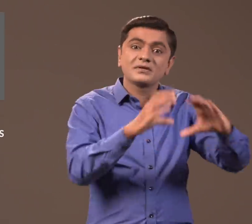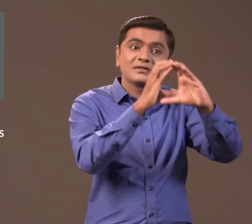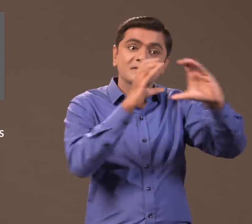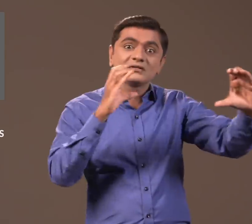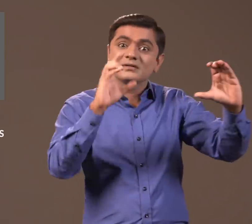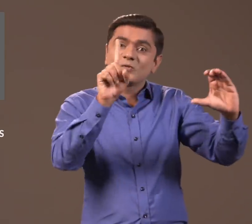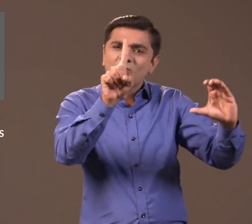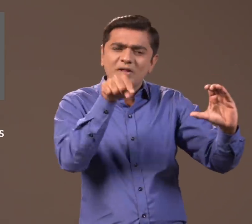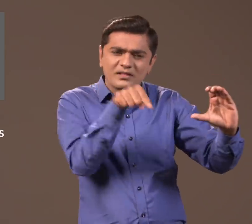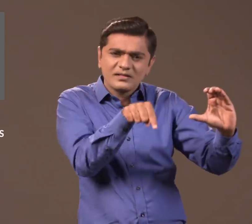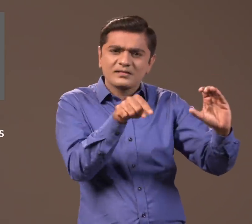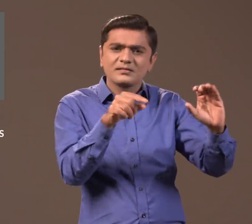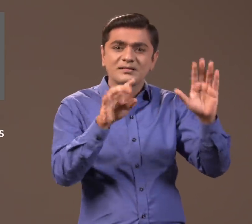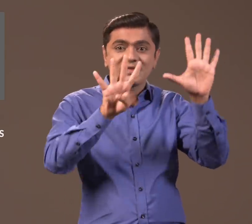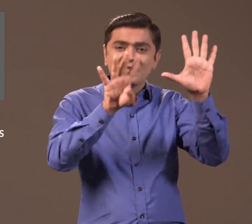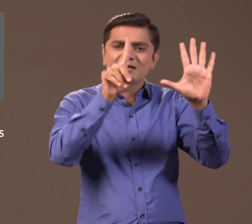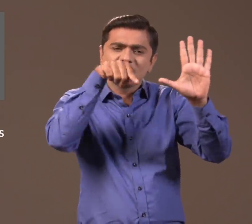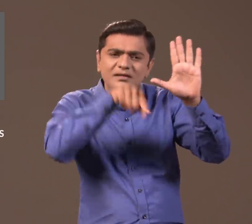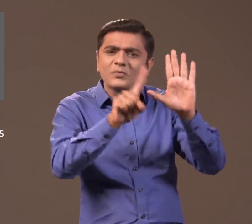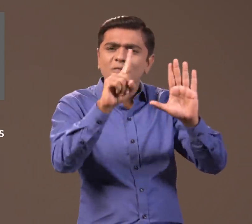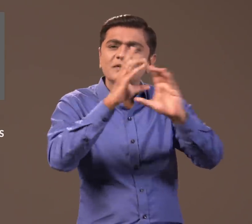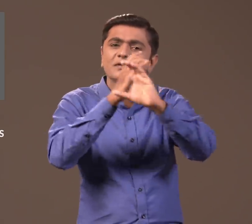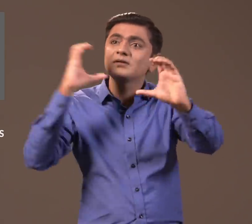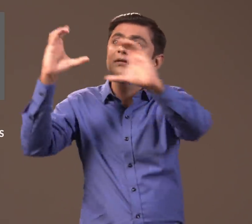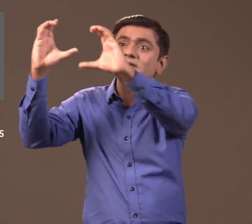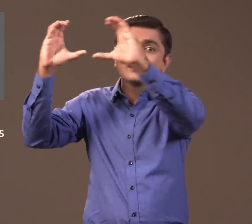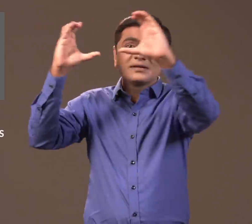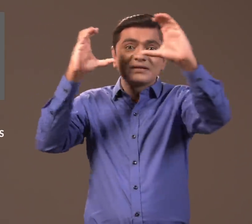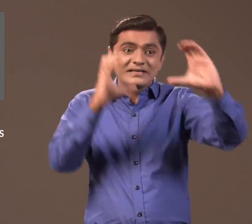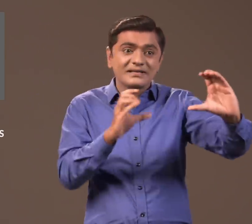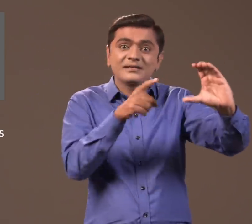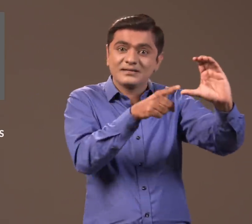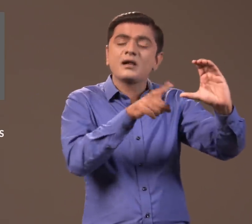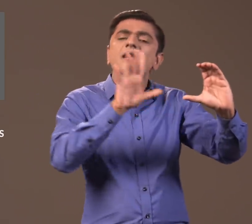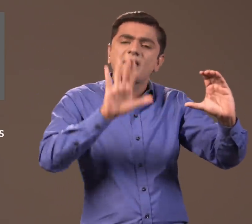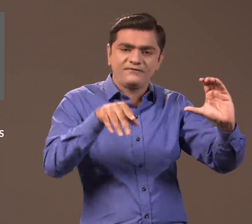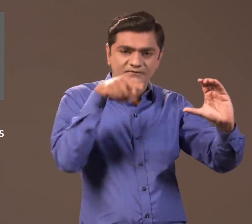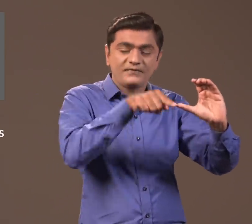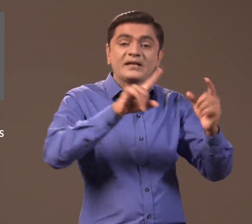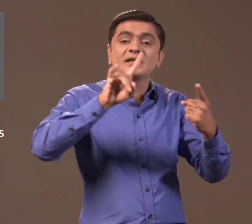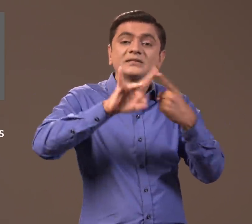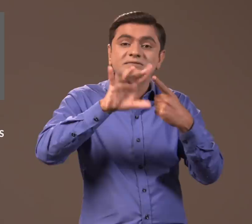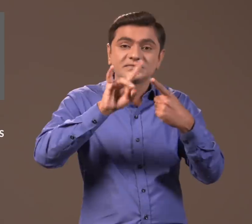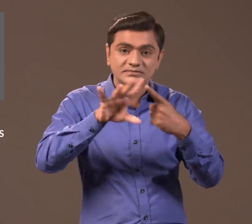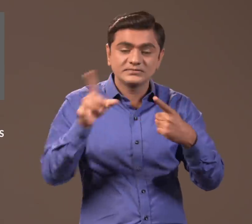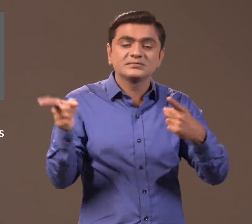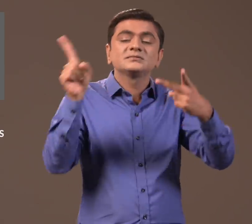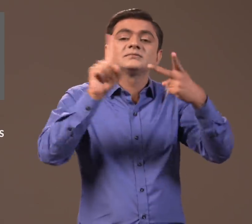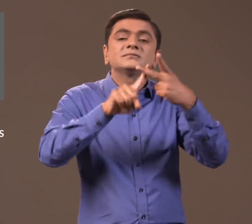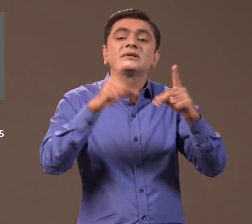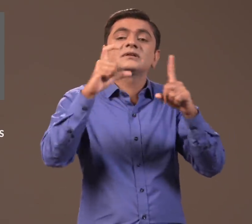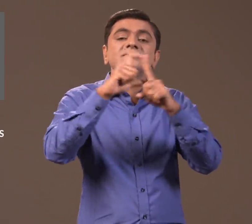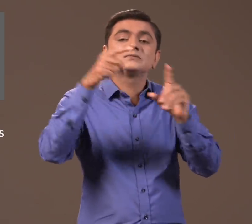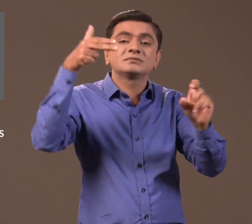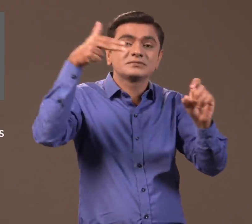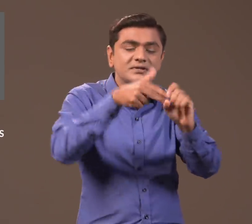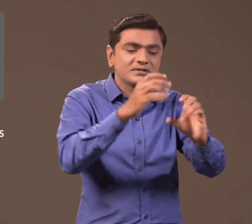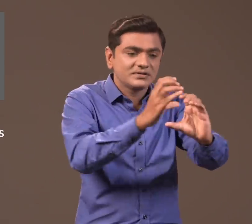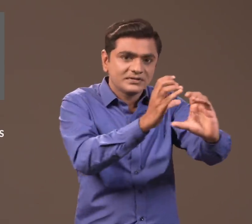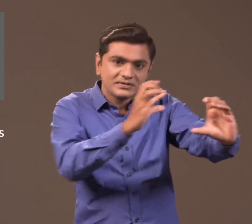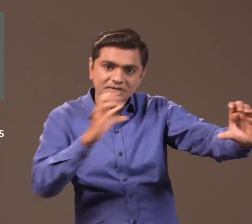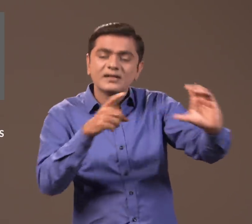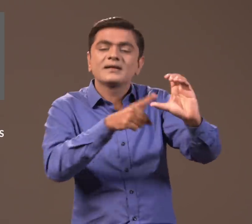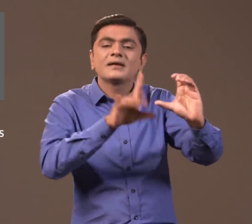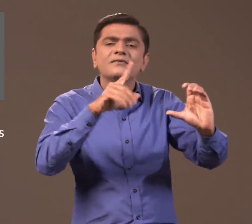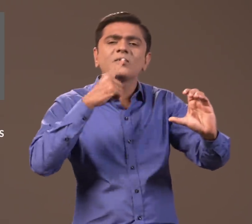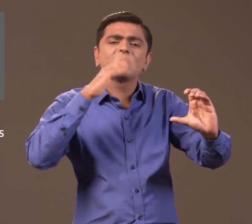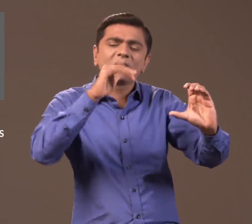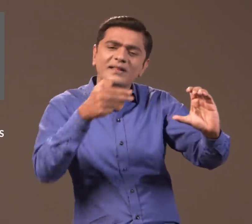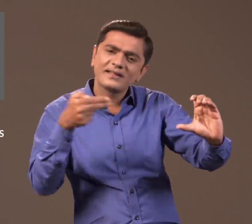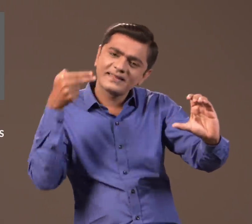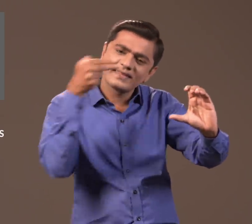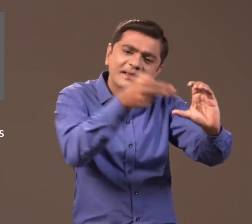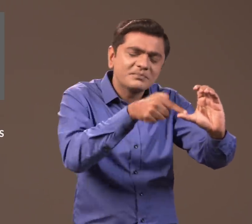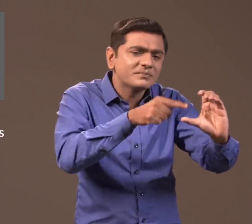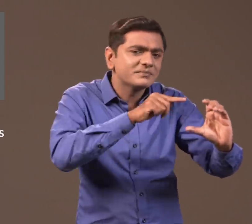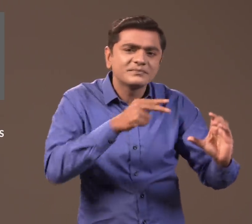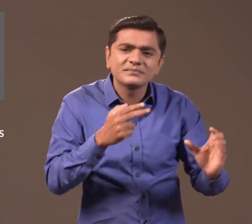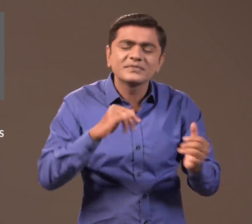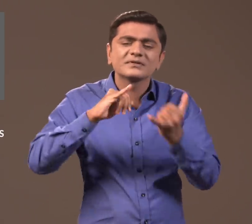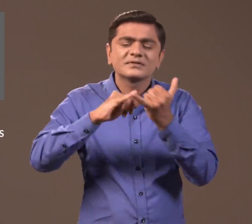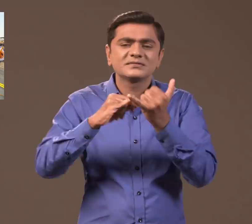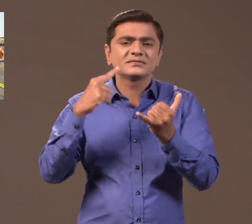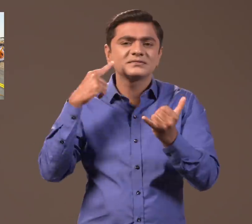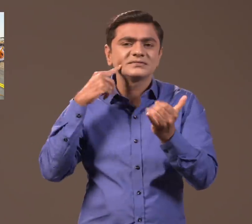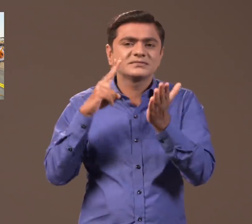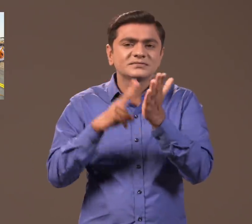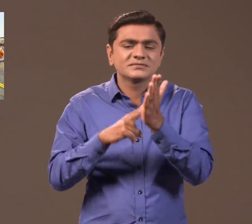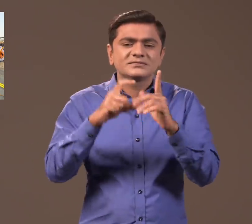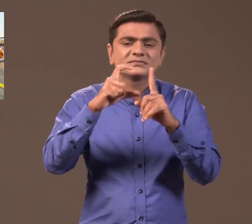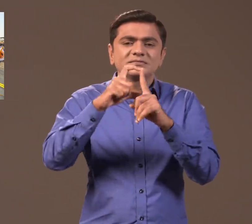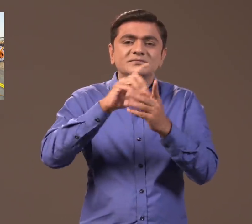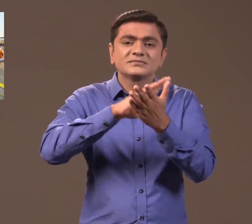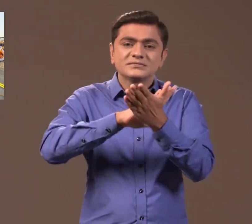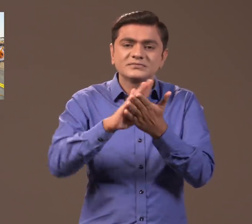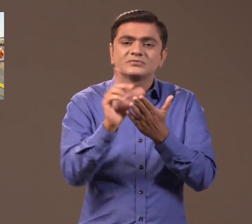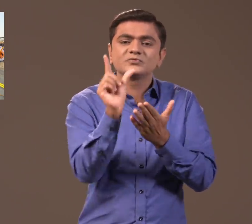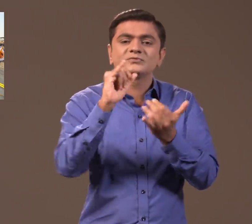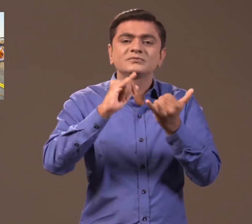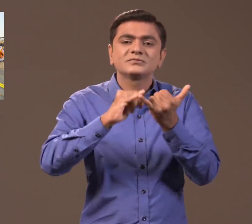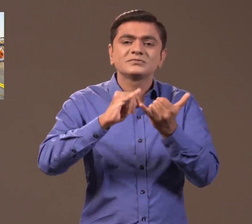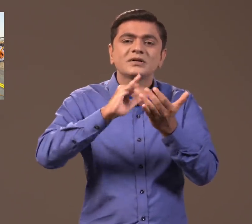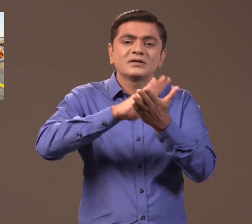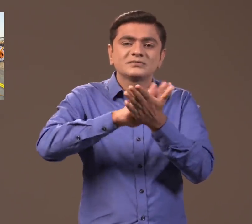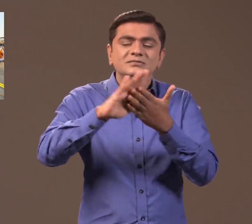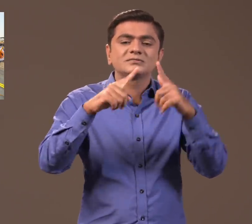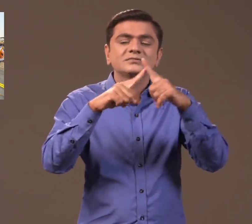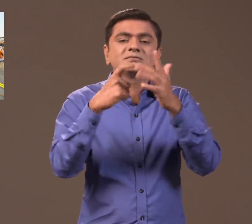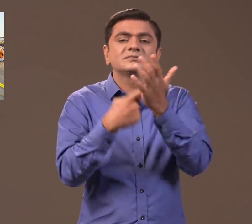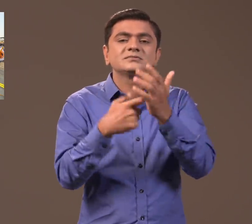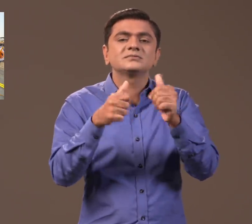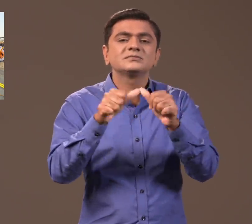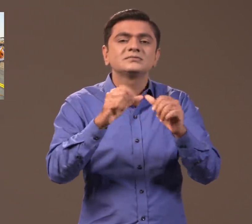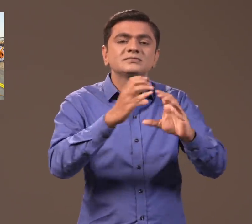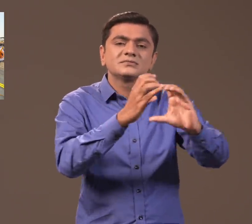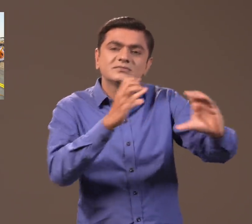One of the submarines was the diesel-electric “Sindhushastra”,